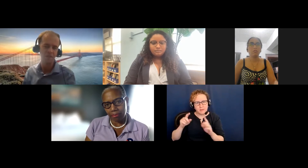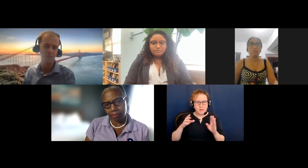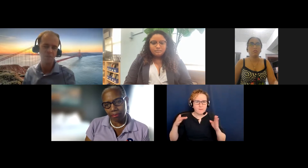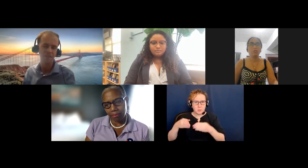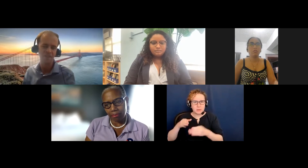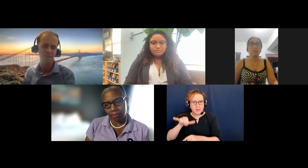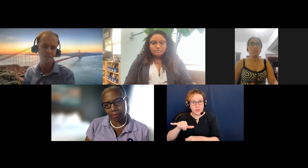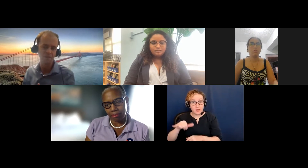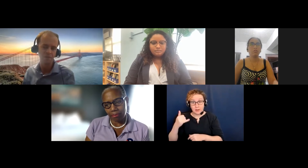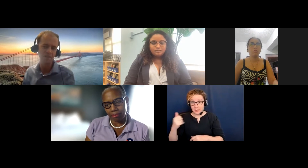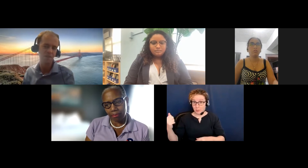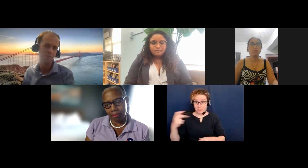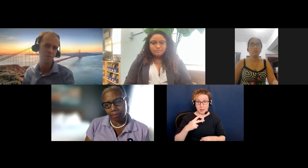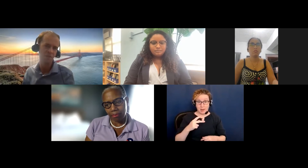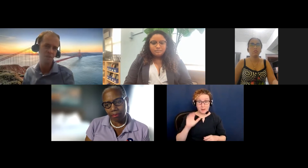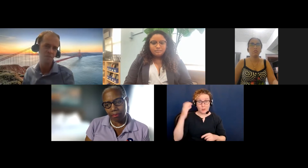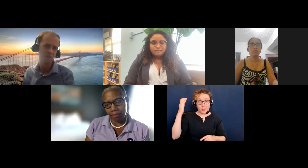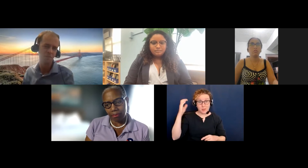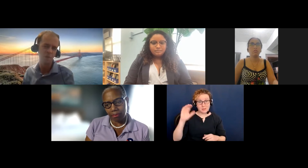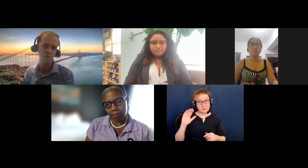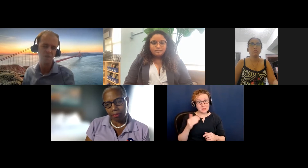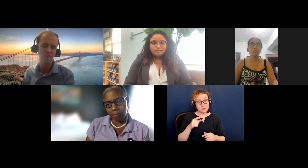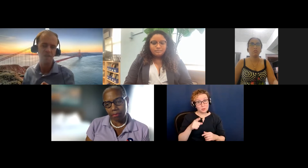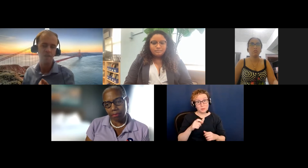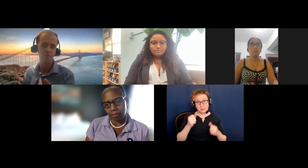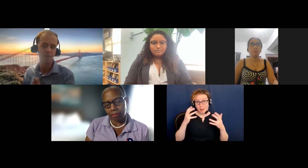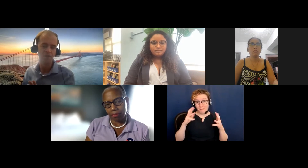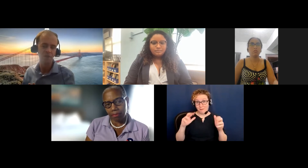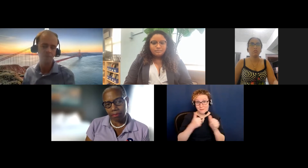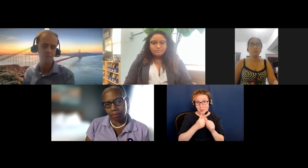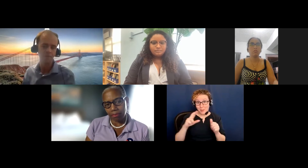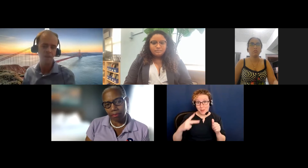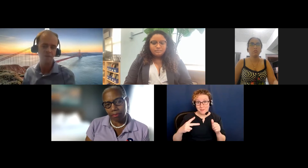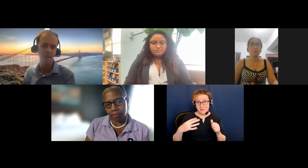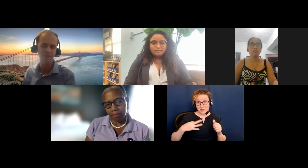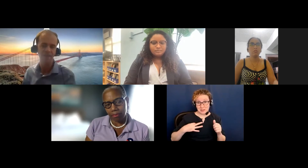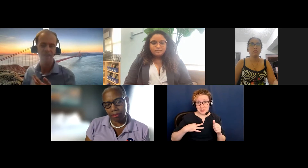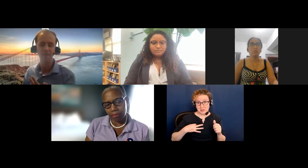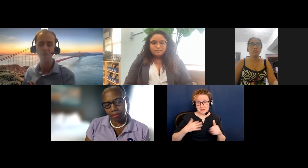Columbia, it sounds like you are doing a lot of followup volunteer stuff. Have you found going